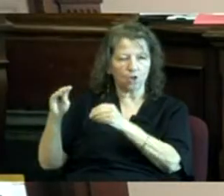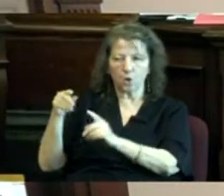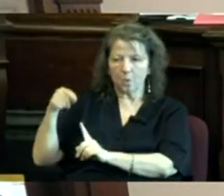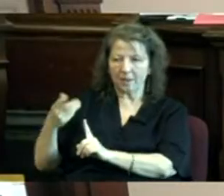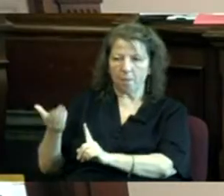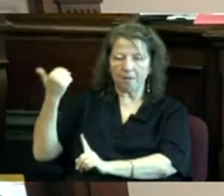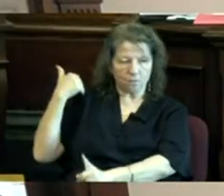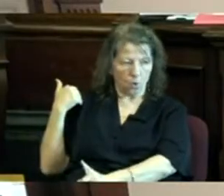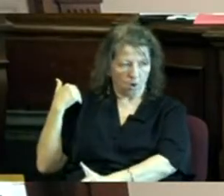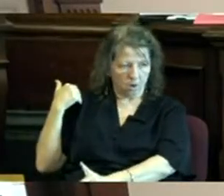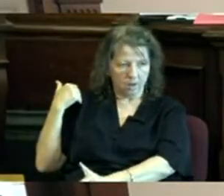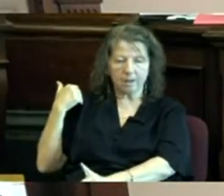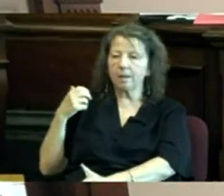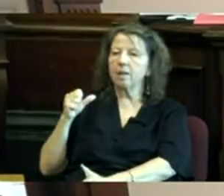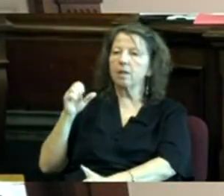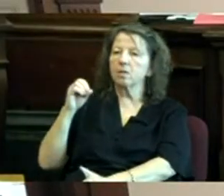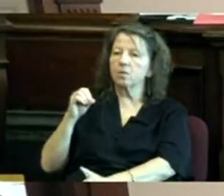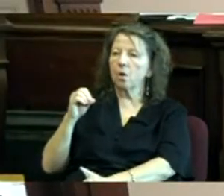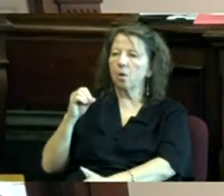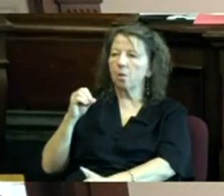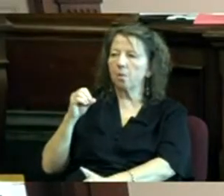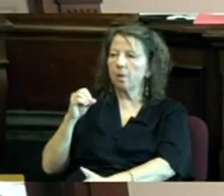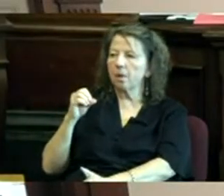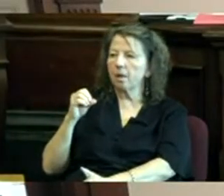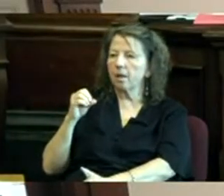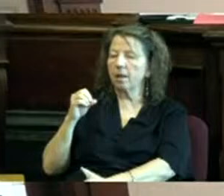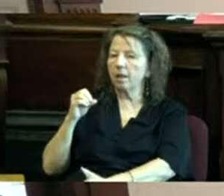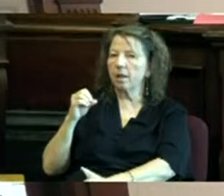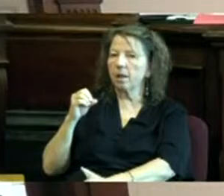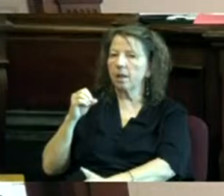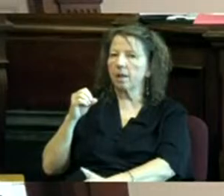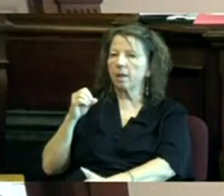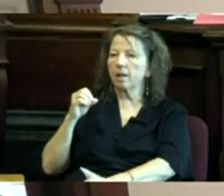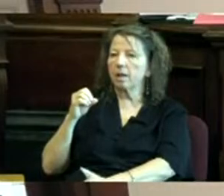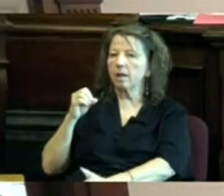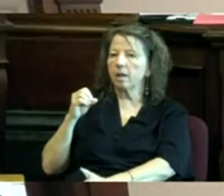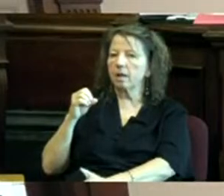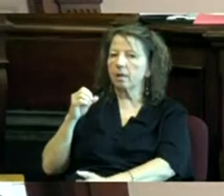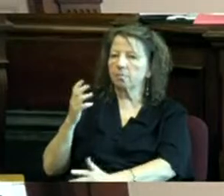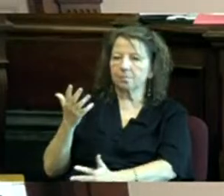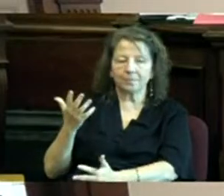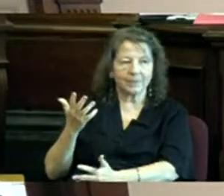there was a former Family Dollar